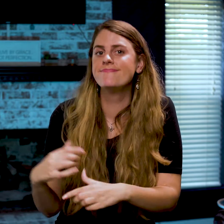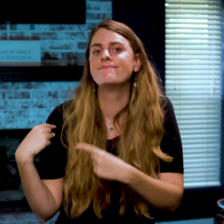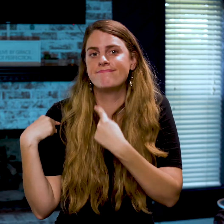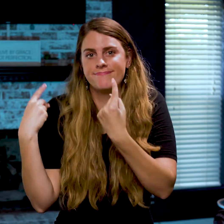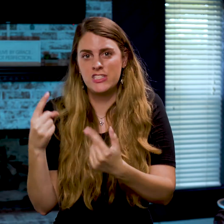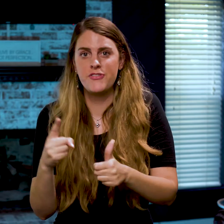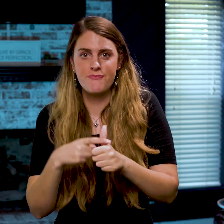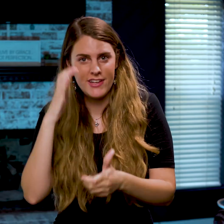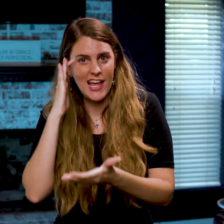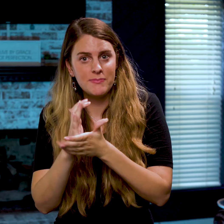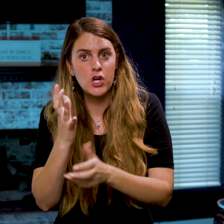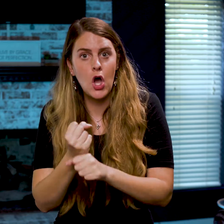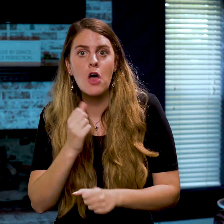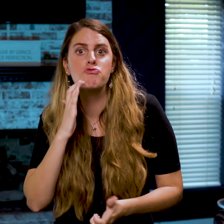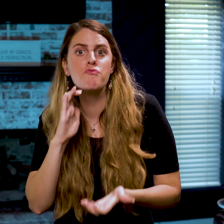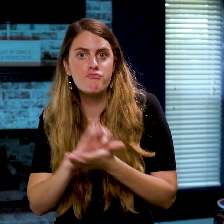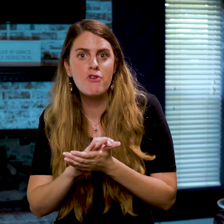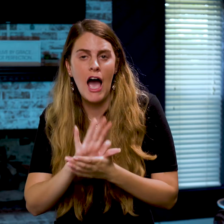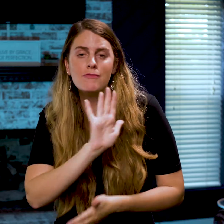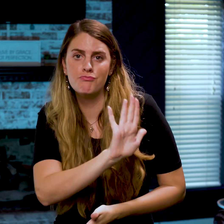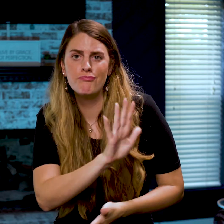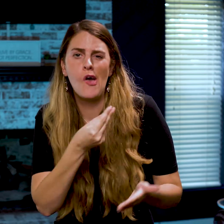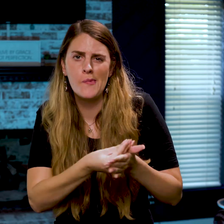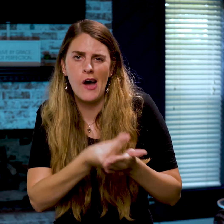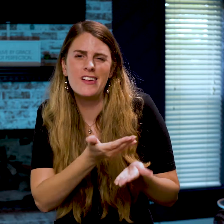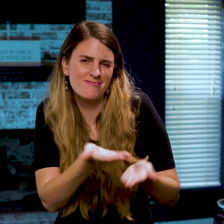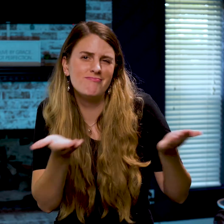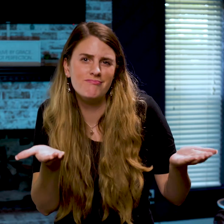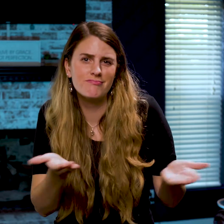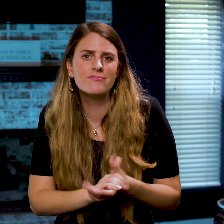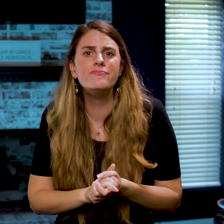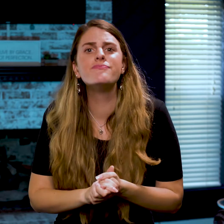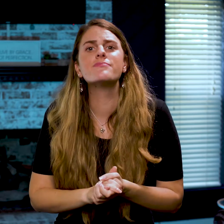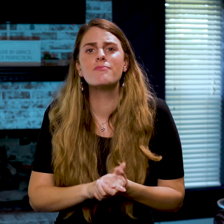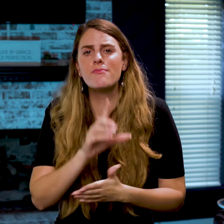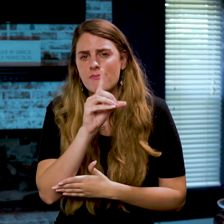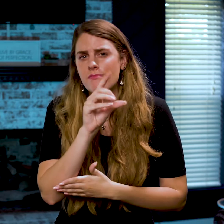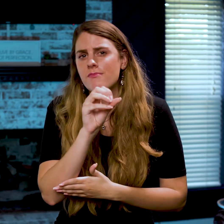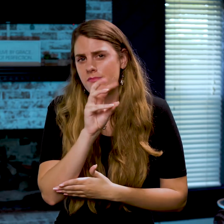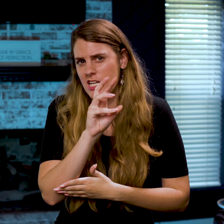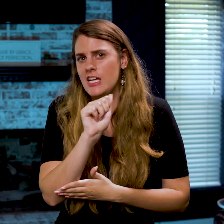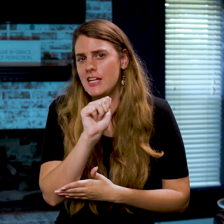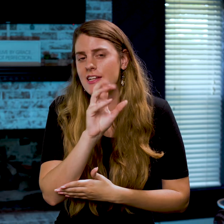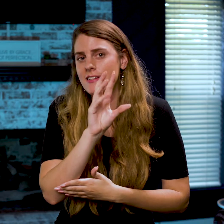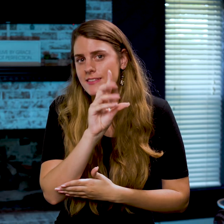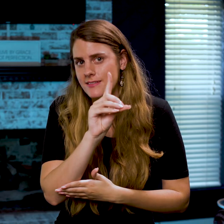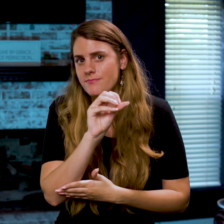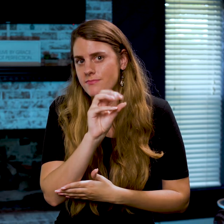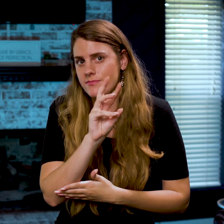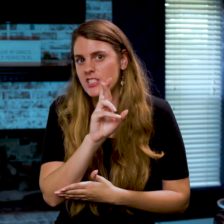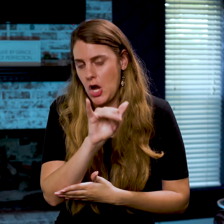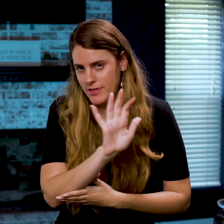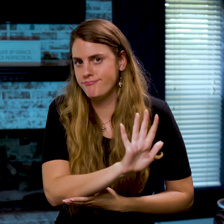Since the first husband got the bride’s dowry,